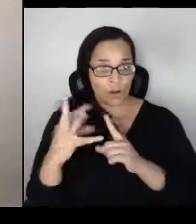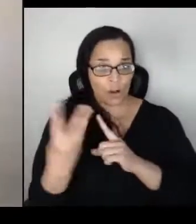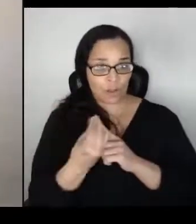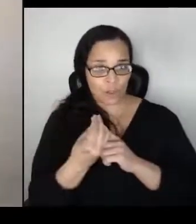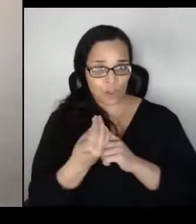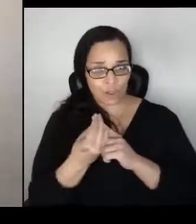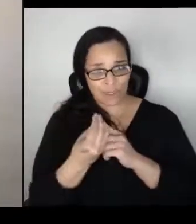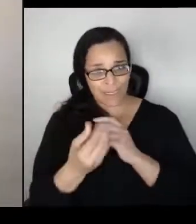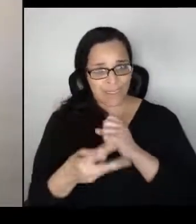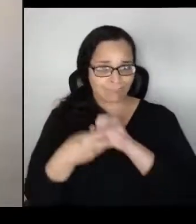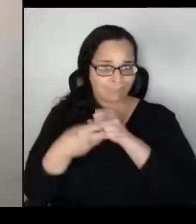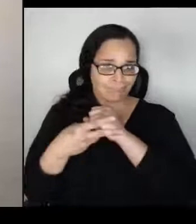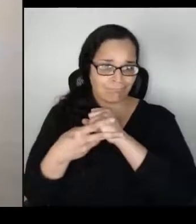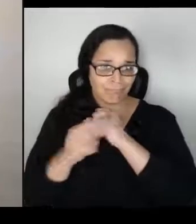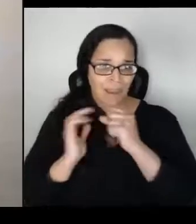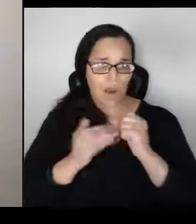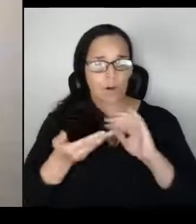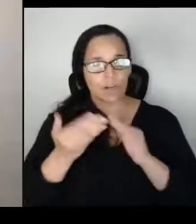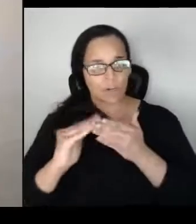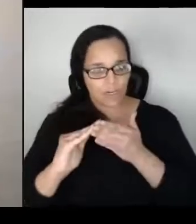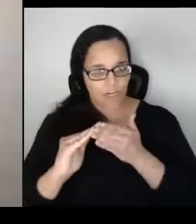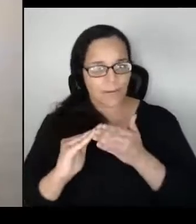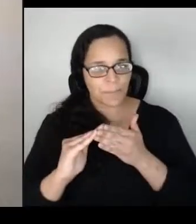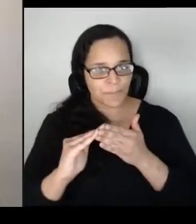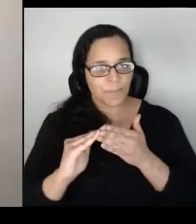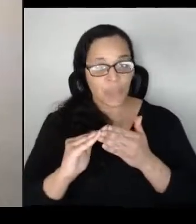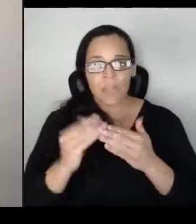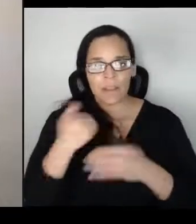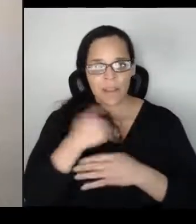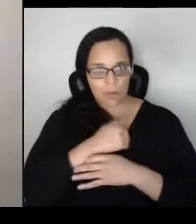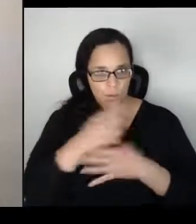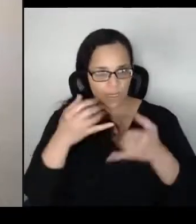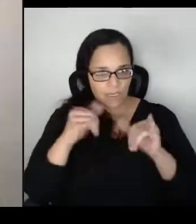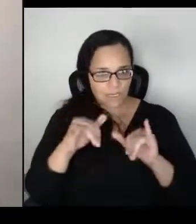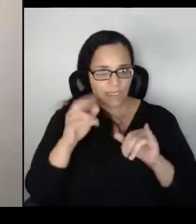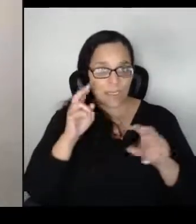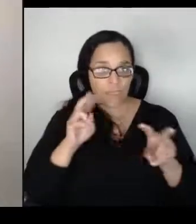that we still, you know see each other as neighbors.